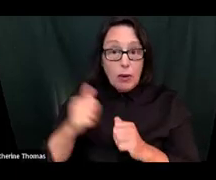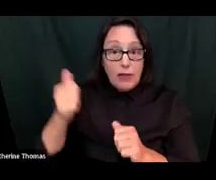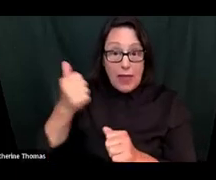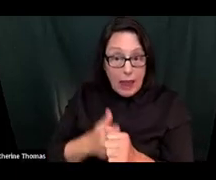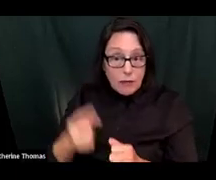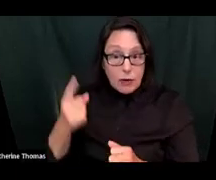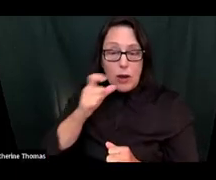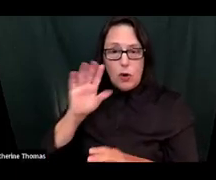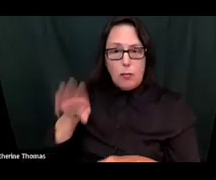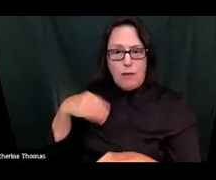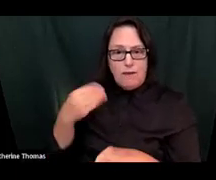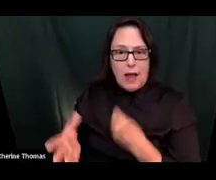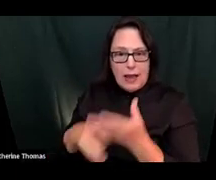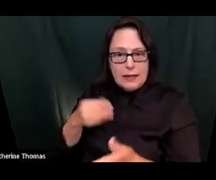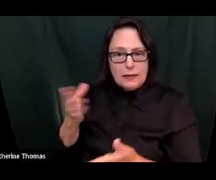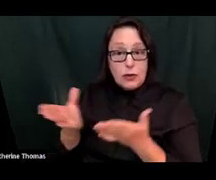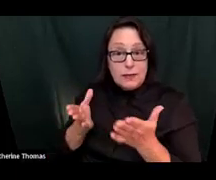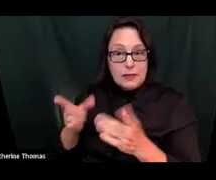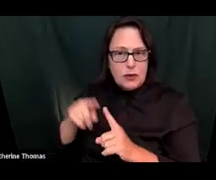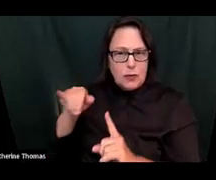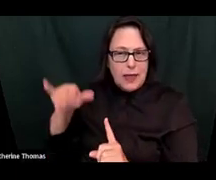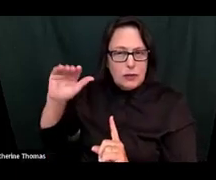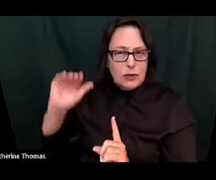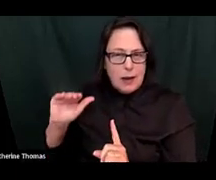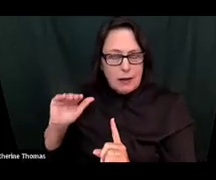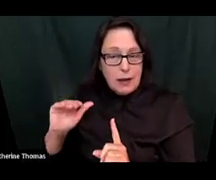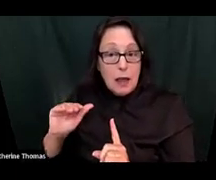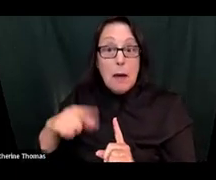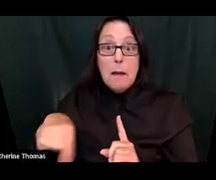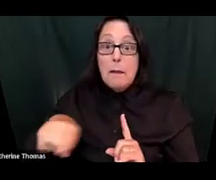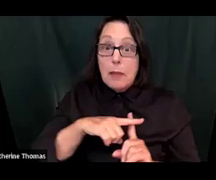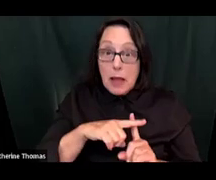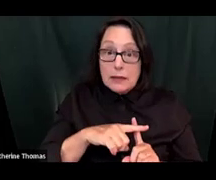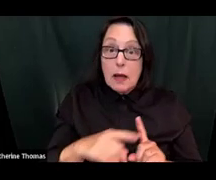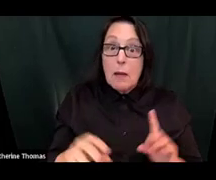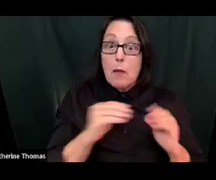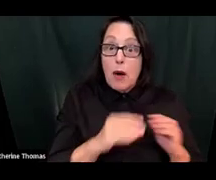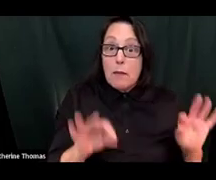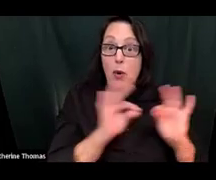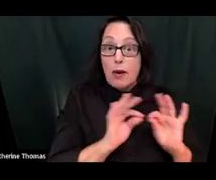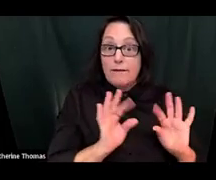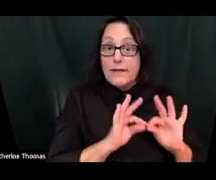who's providing services to the child but even more so with the families because they know the child.